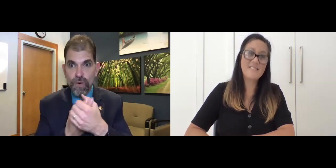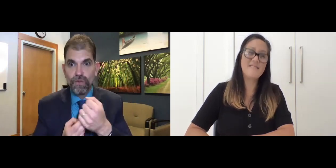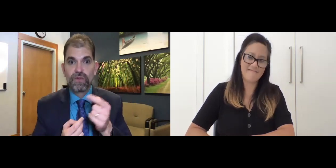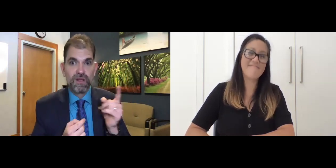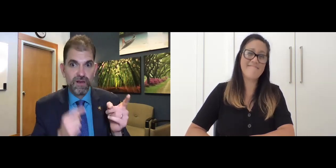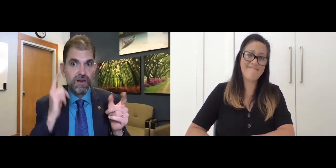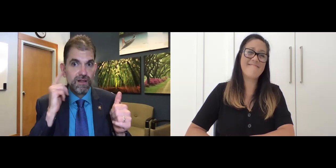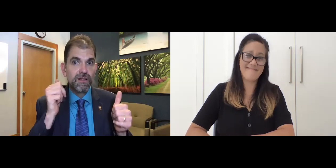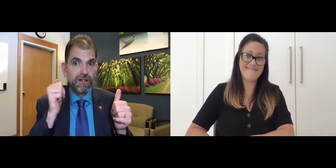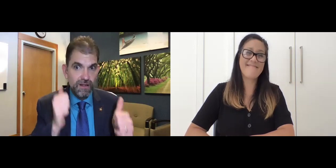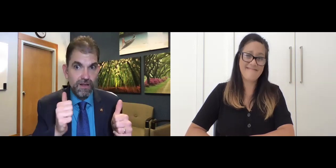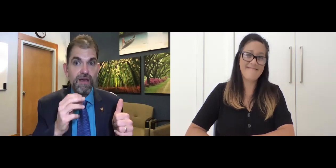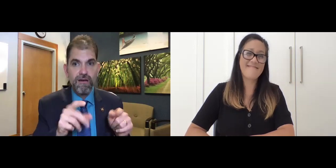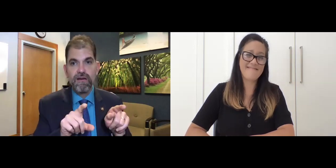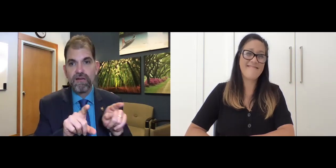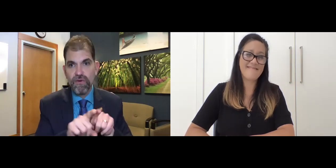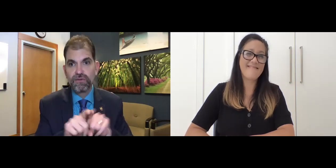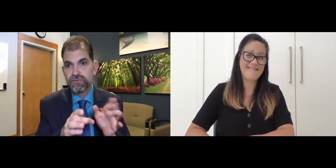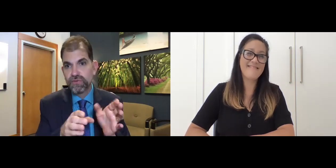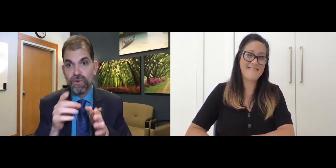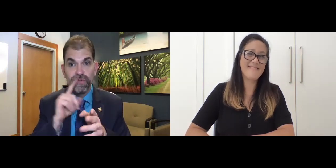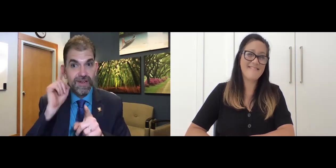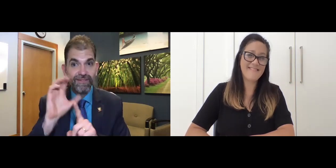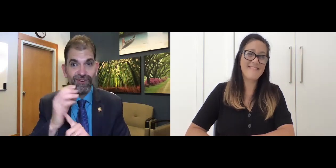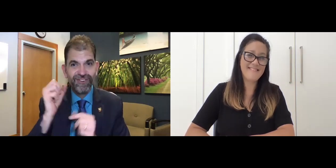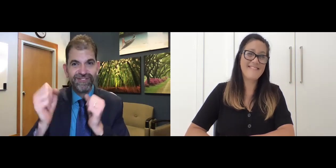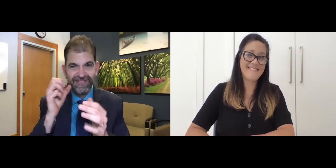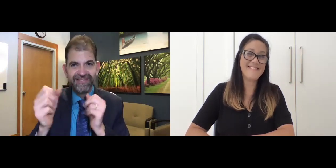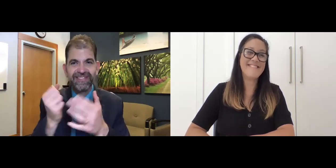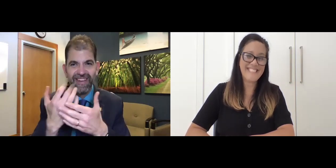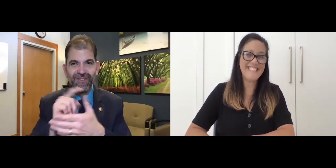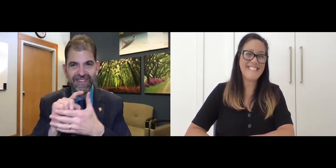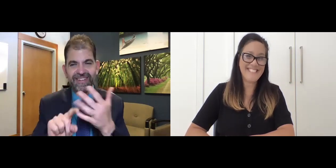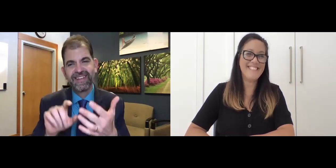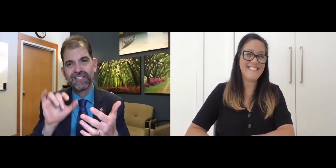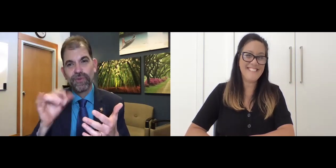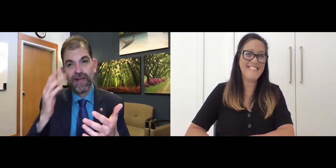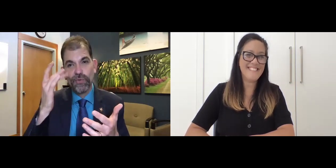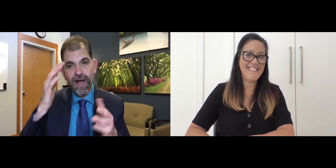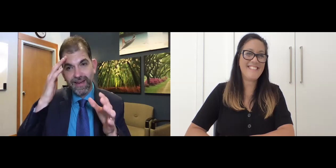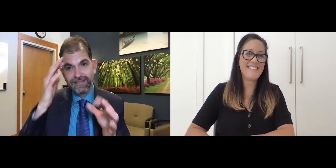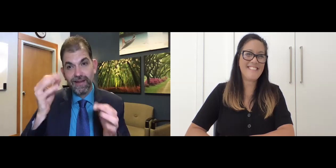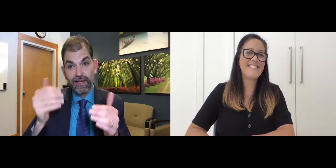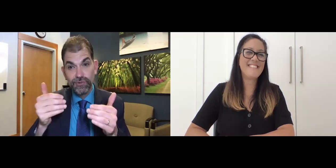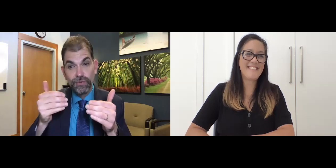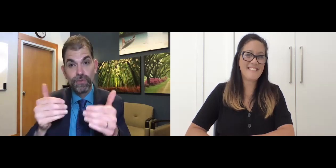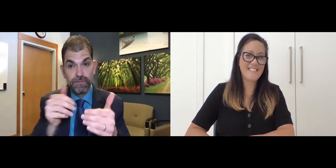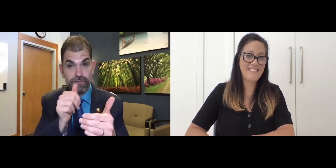elsewhere if I could serve people with hearing loss but also serve people with a deaf cultural background. And that's really